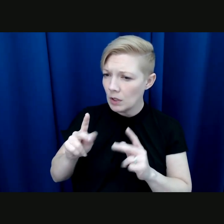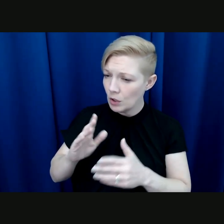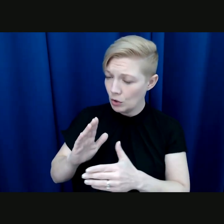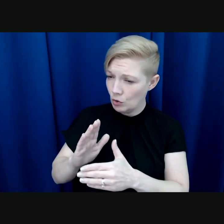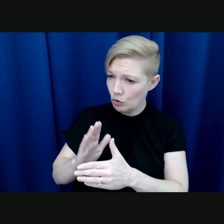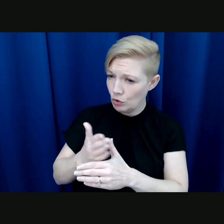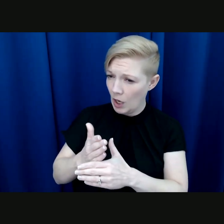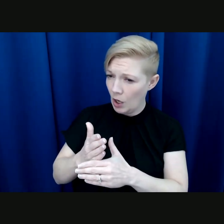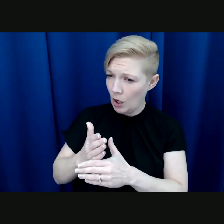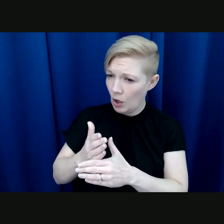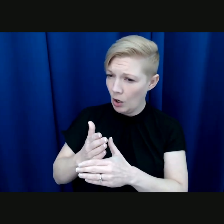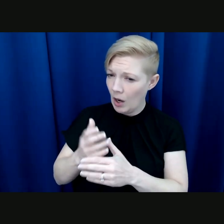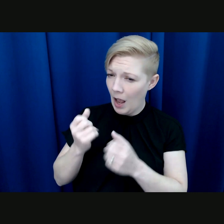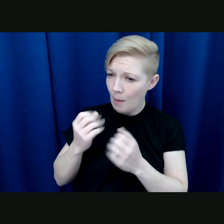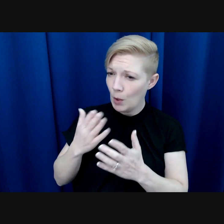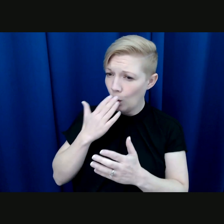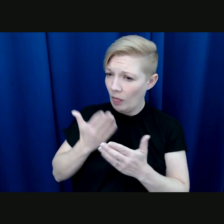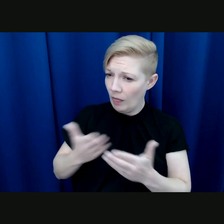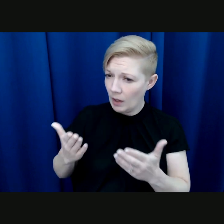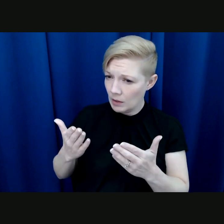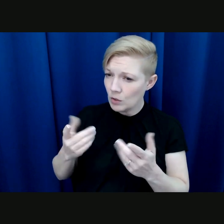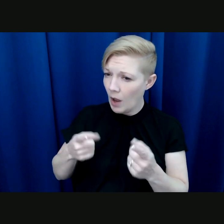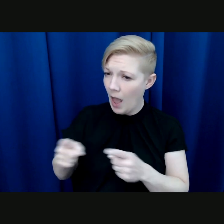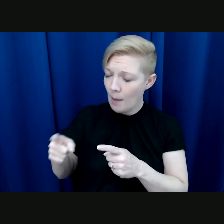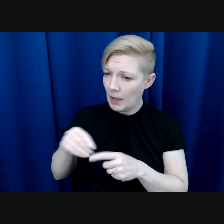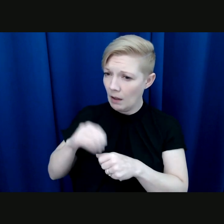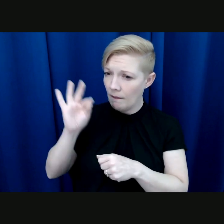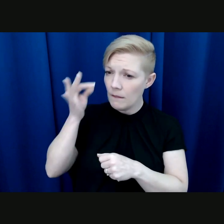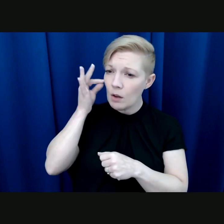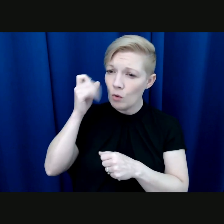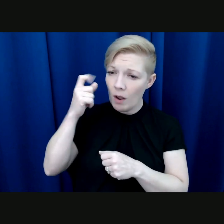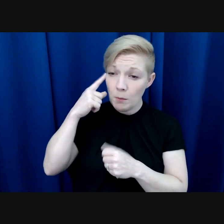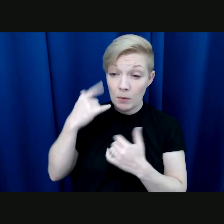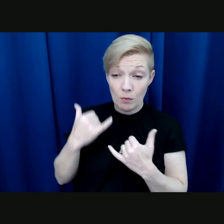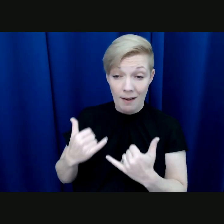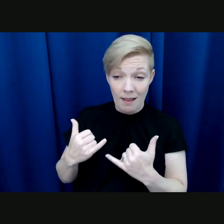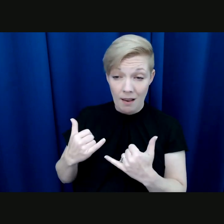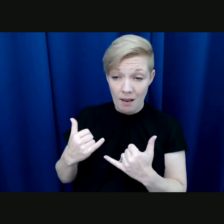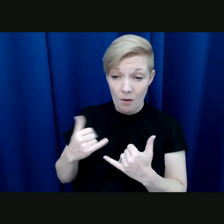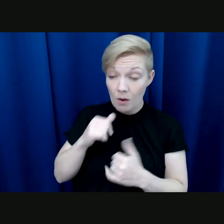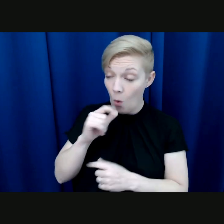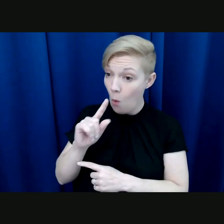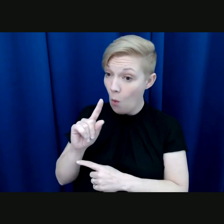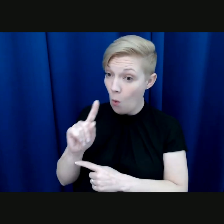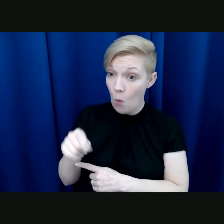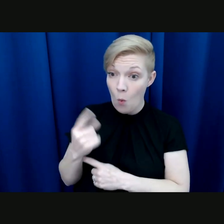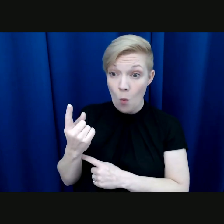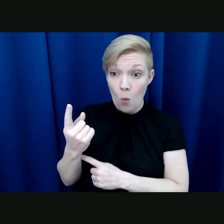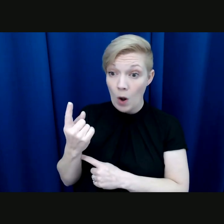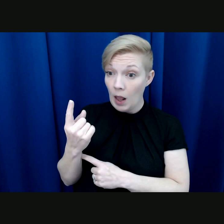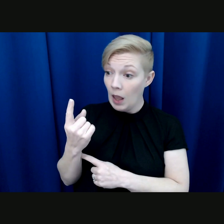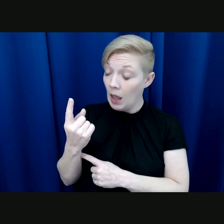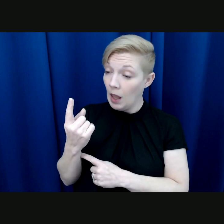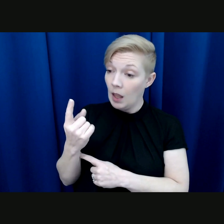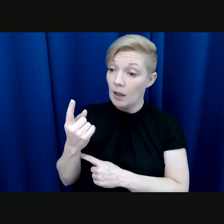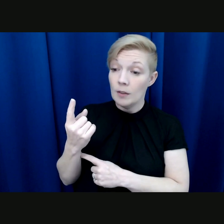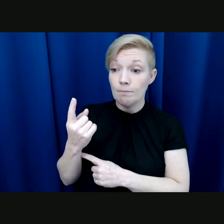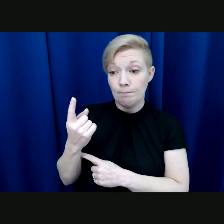live throughout the federal government right now. So not only the extraordinary extraordinarily rigorous tool that I mentioned that the Defense Department